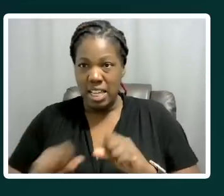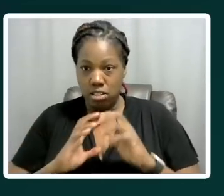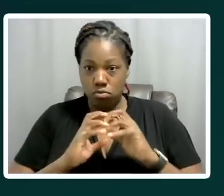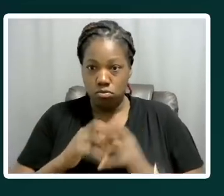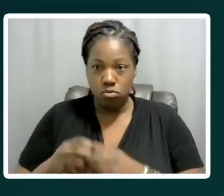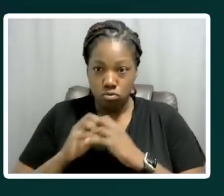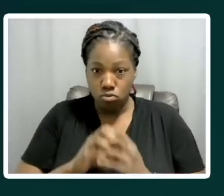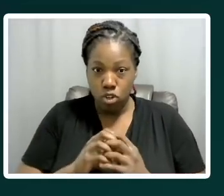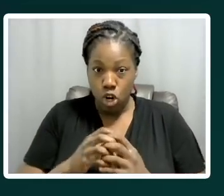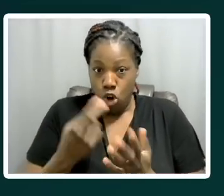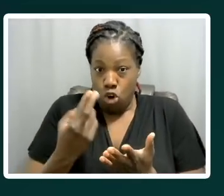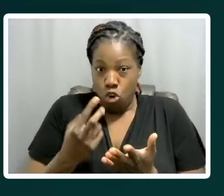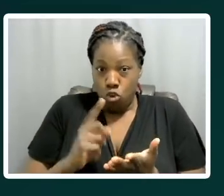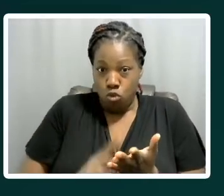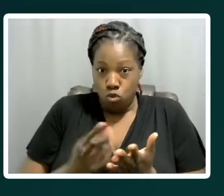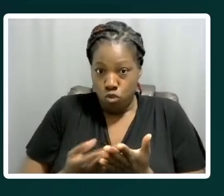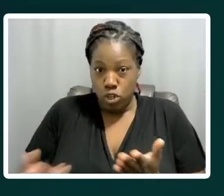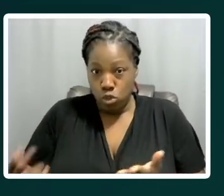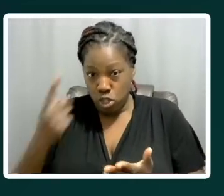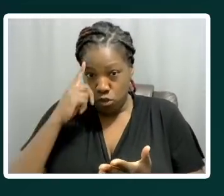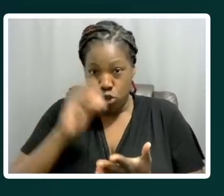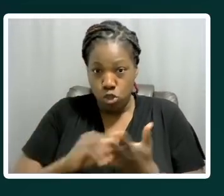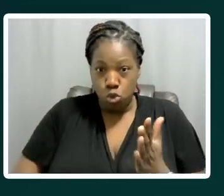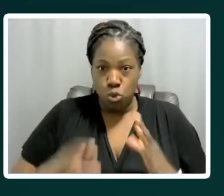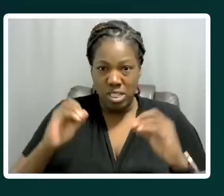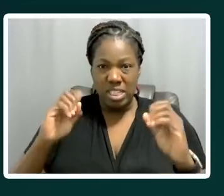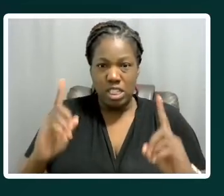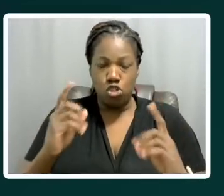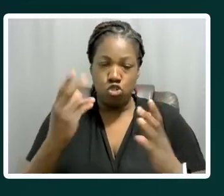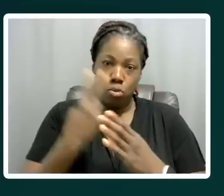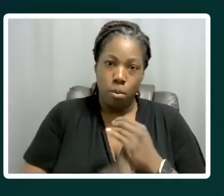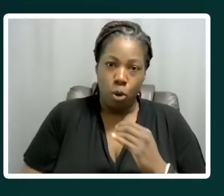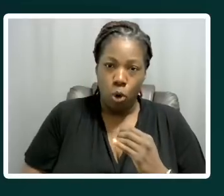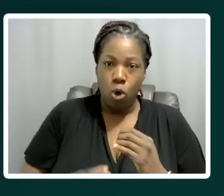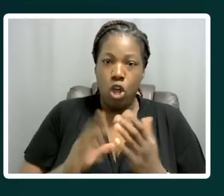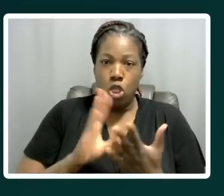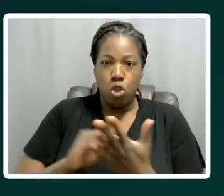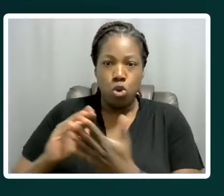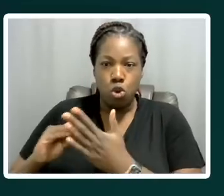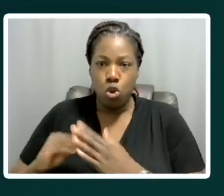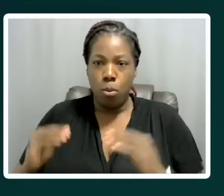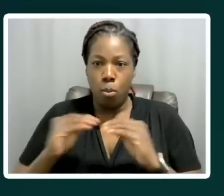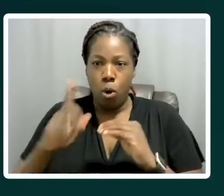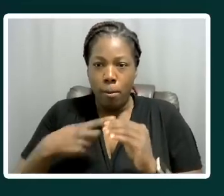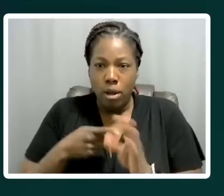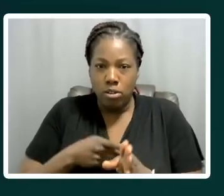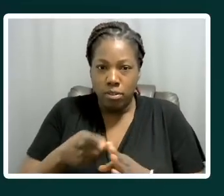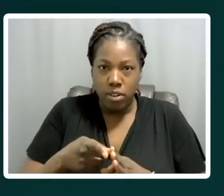learn more about the tools in these fields and the way to meet each other -- a resource for